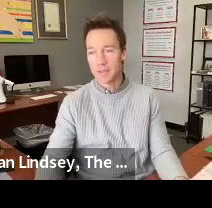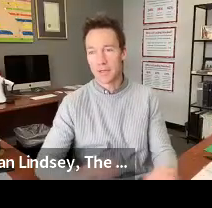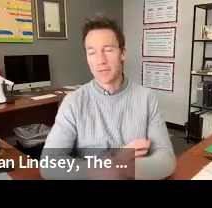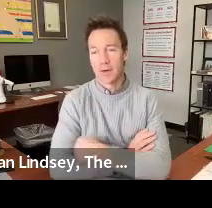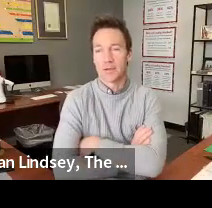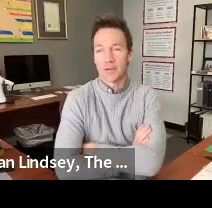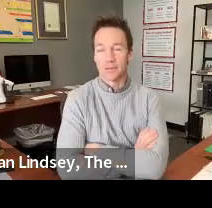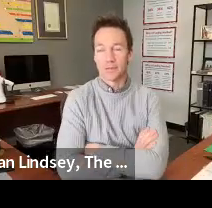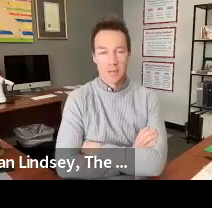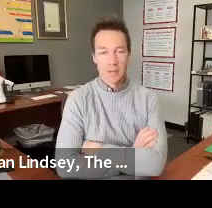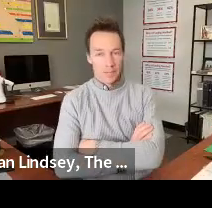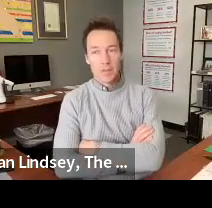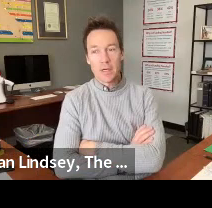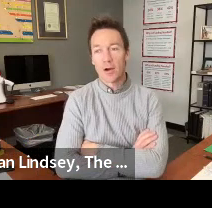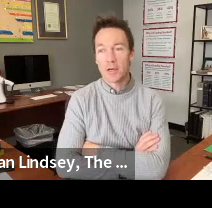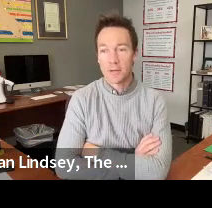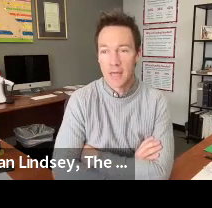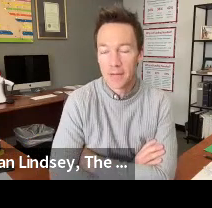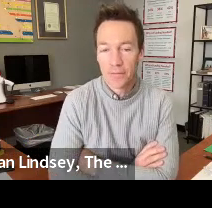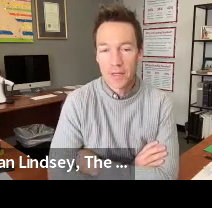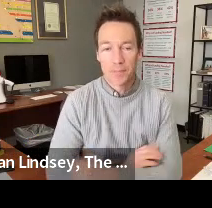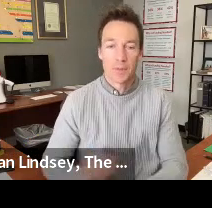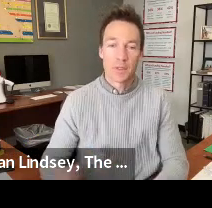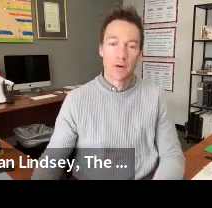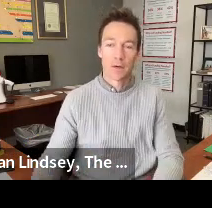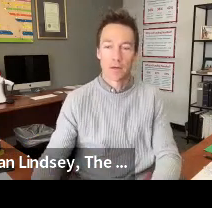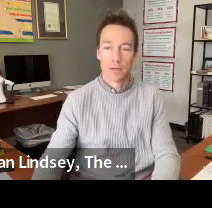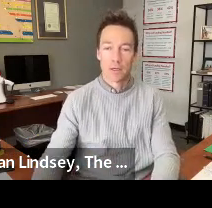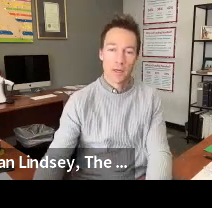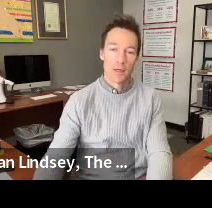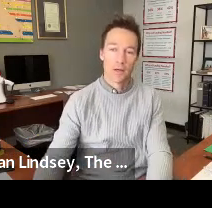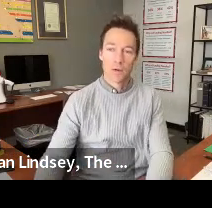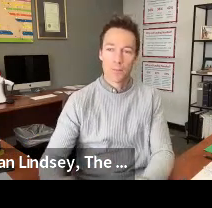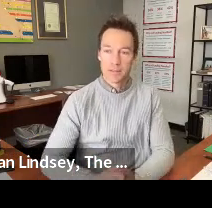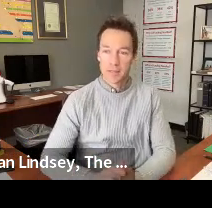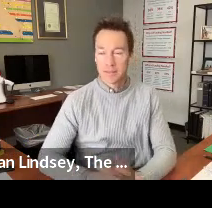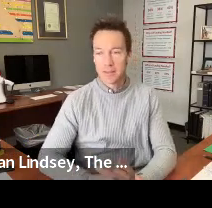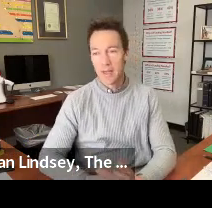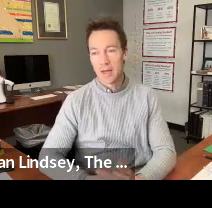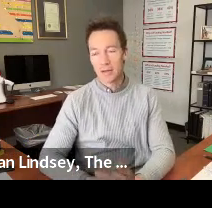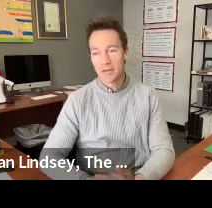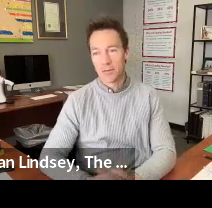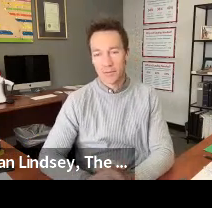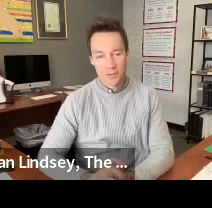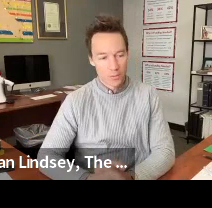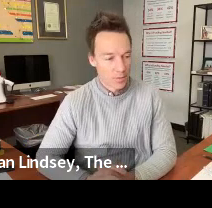executive director of the Arc of California. The arc represents and advocates for individuals